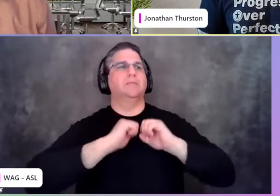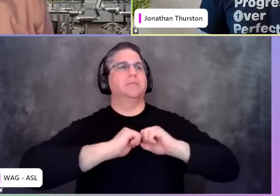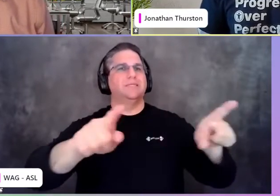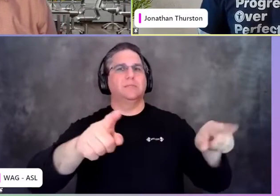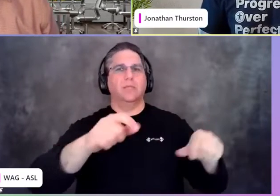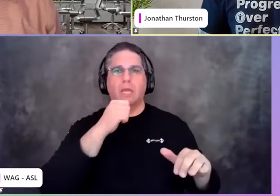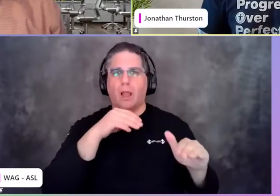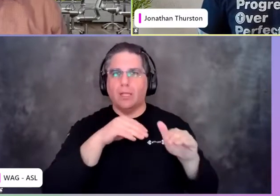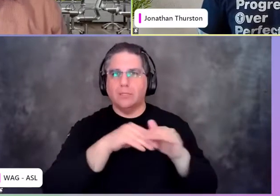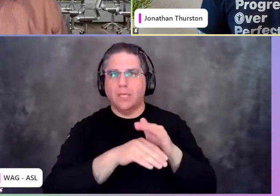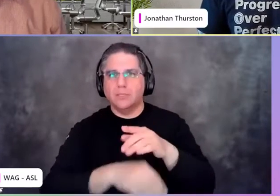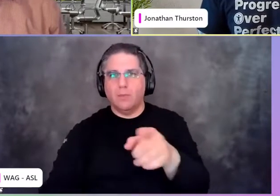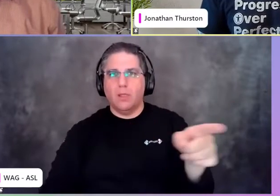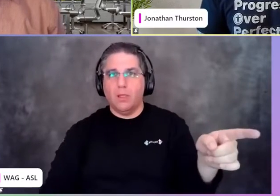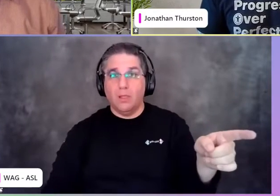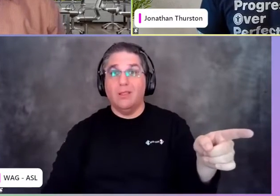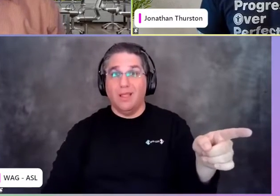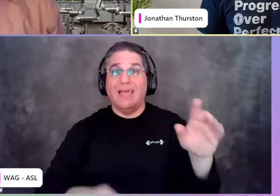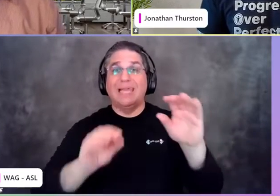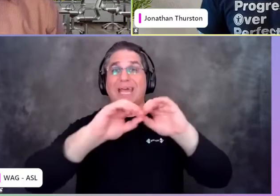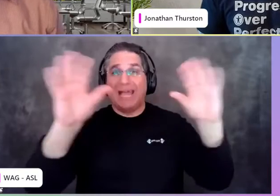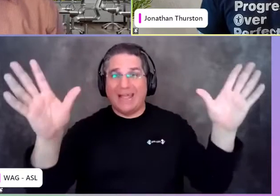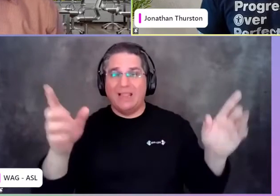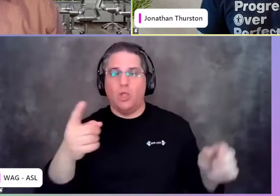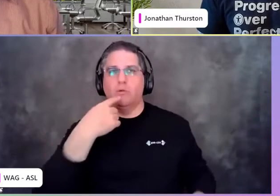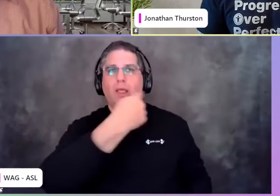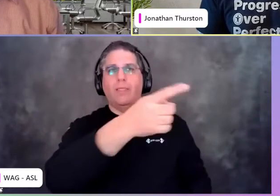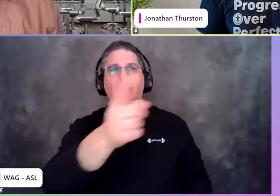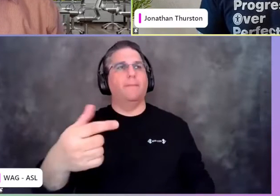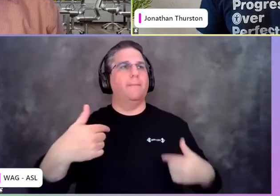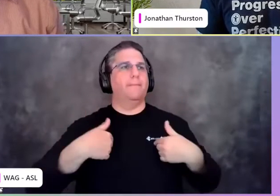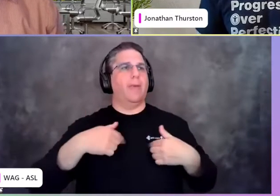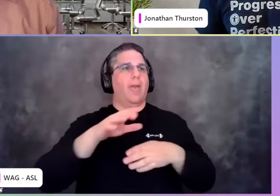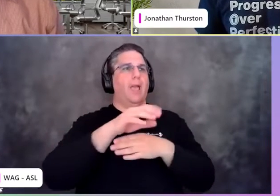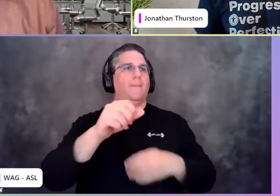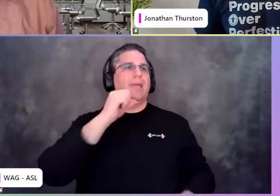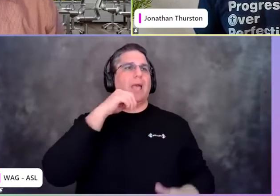components embrace accessibility as well. A few send out a marketing message that's inaccessible, and it's